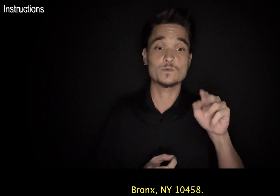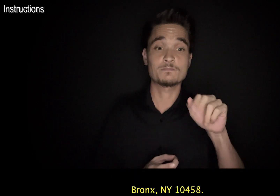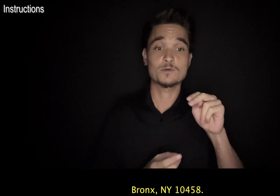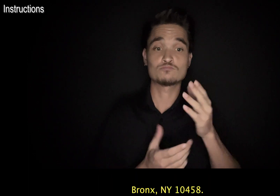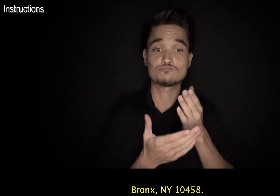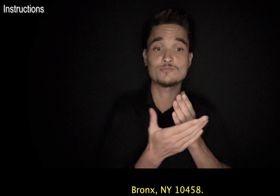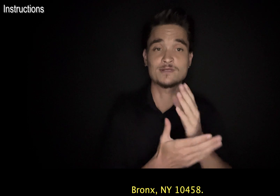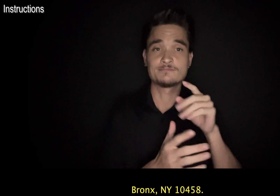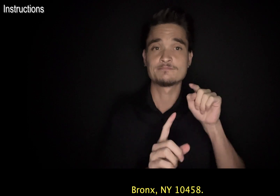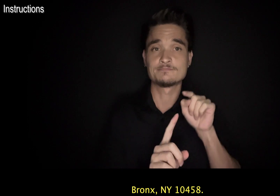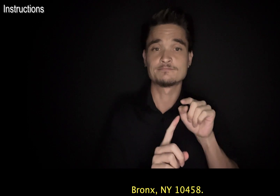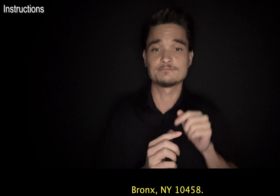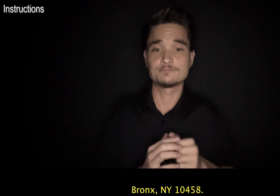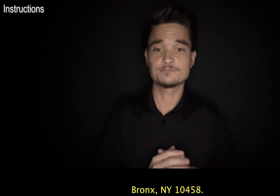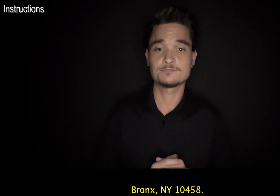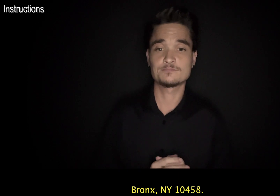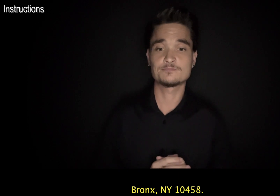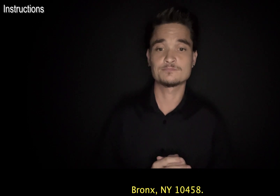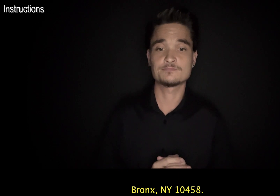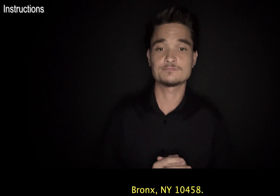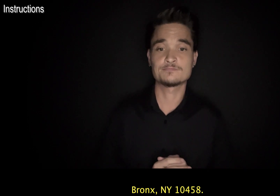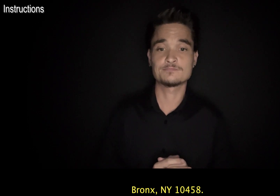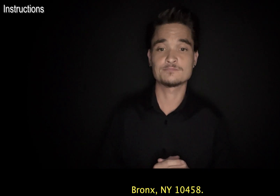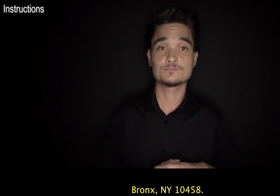Bronx, NY 10458.